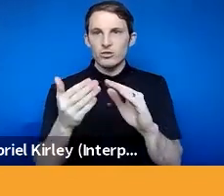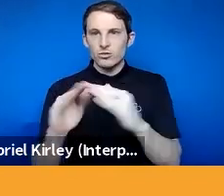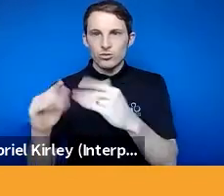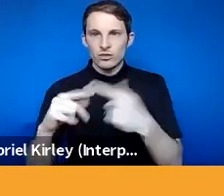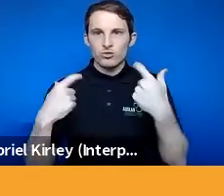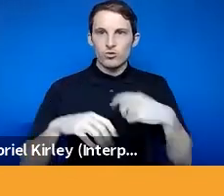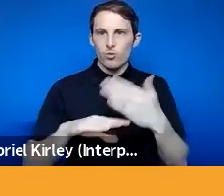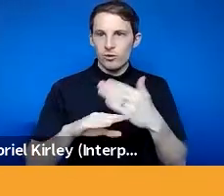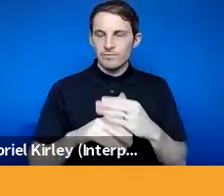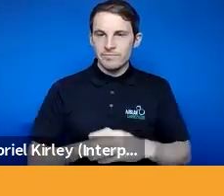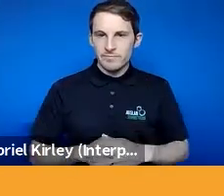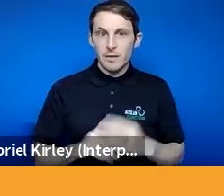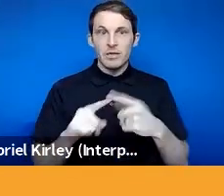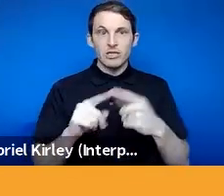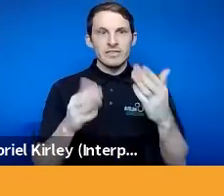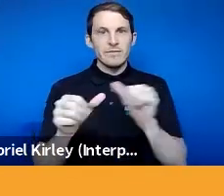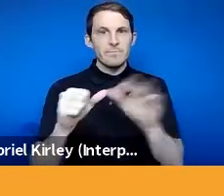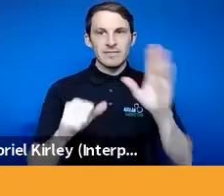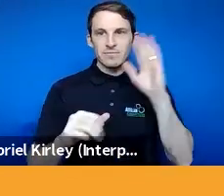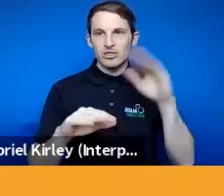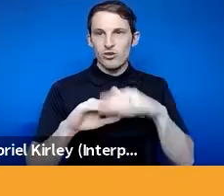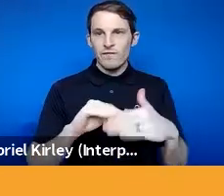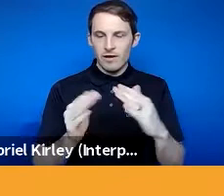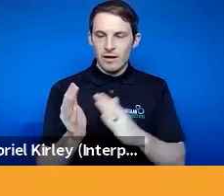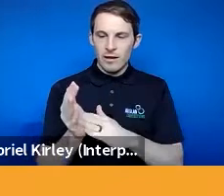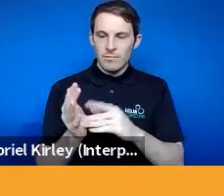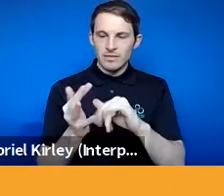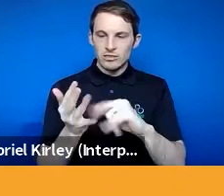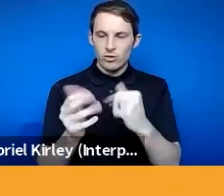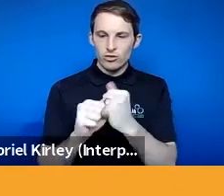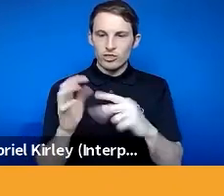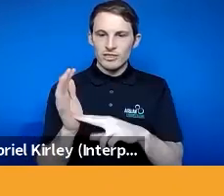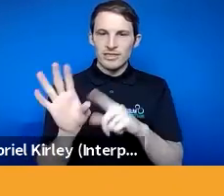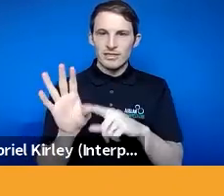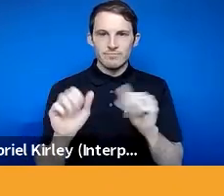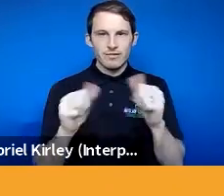the best ever speech on misogyny that has now been put to dance on TikTok and since